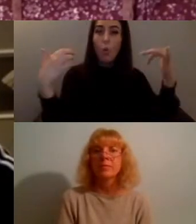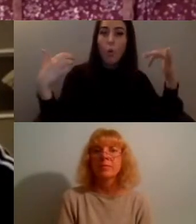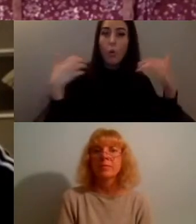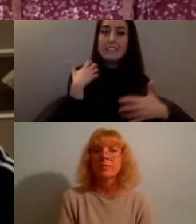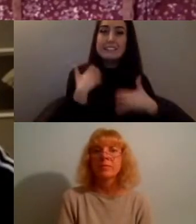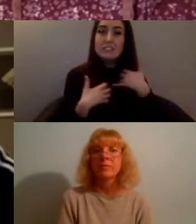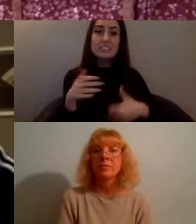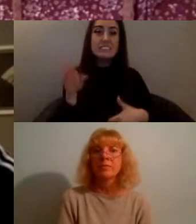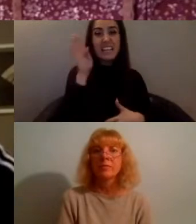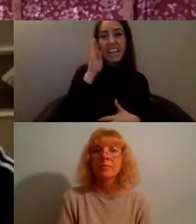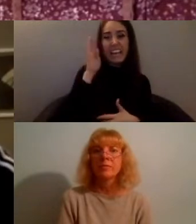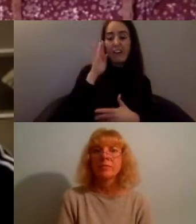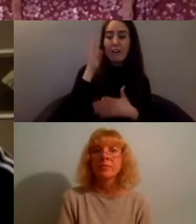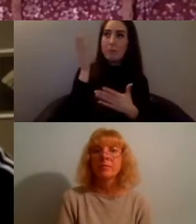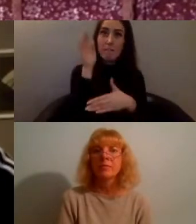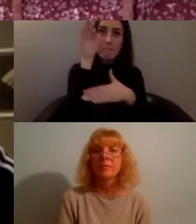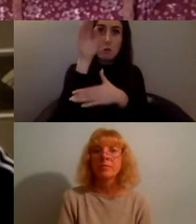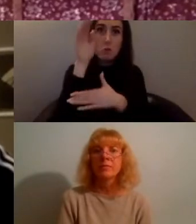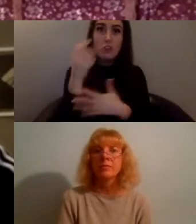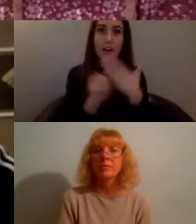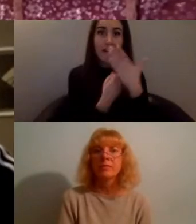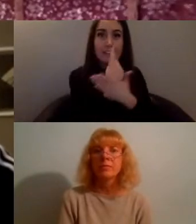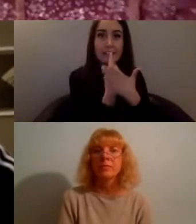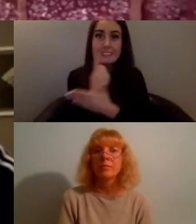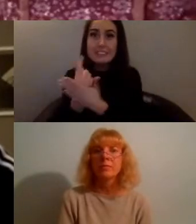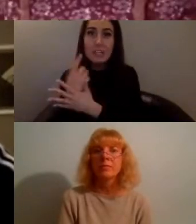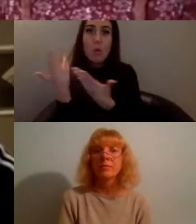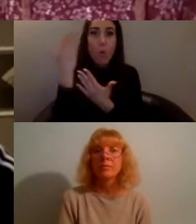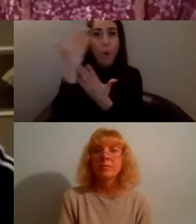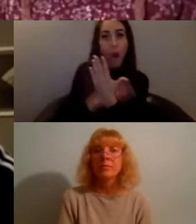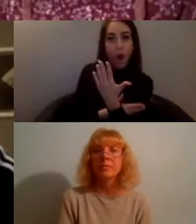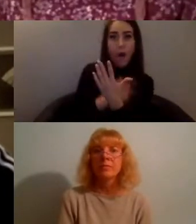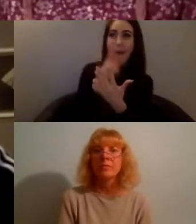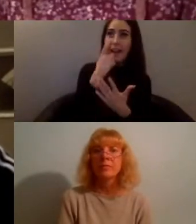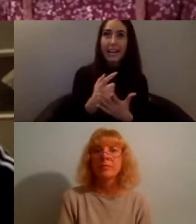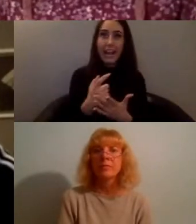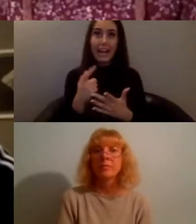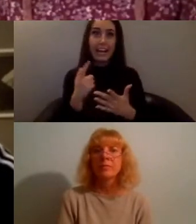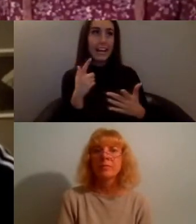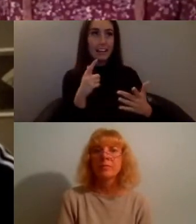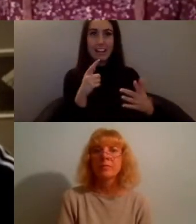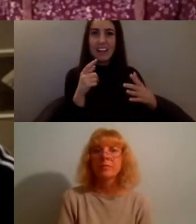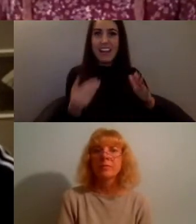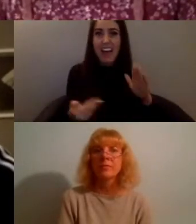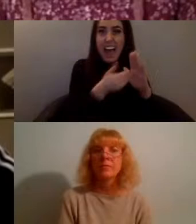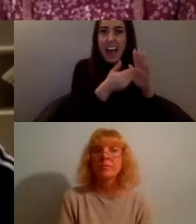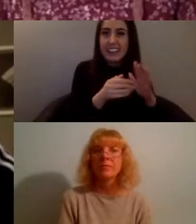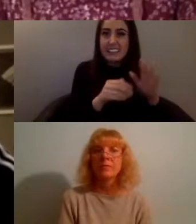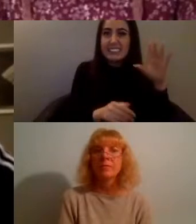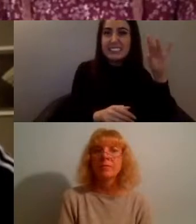and articles then you can follow us on instagram and twitter but maybe do some resting as well